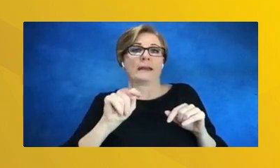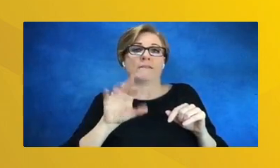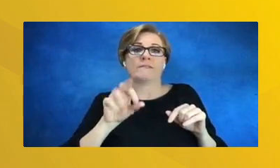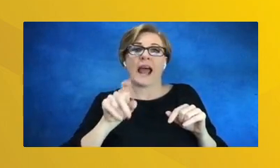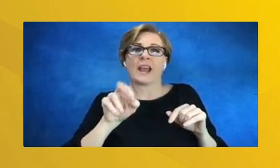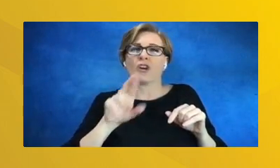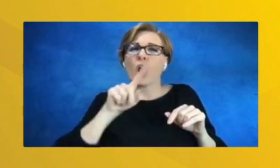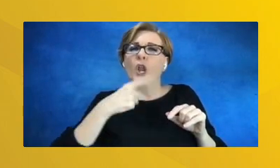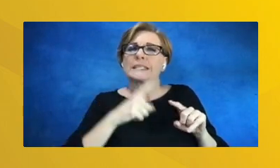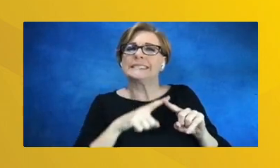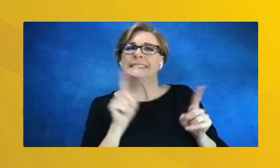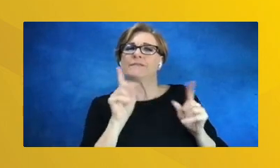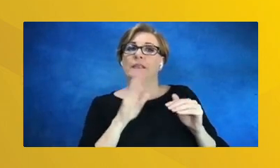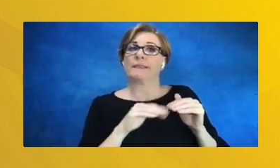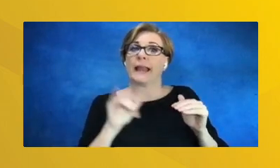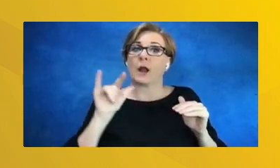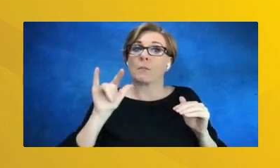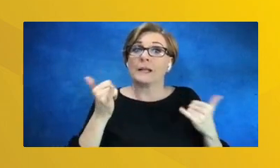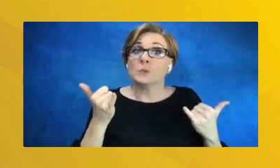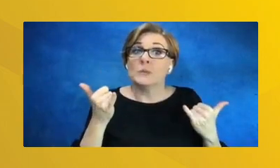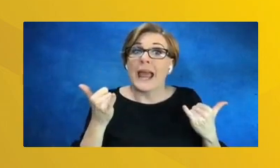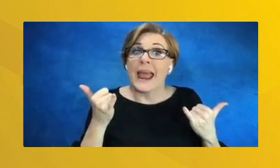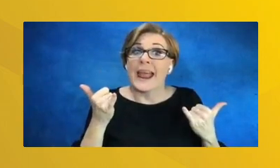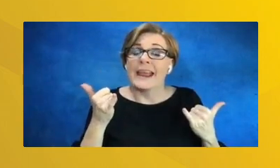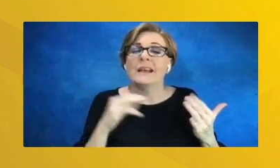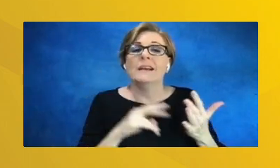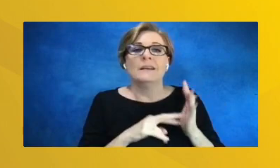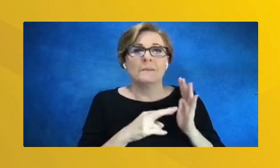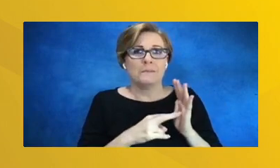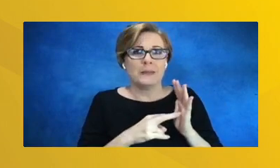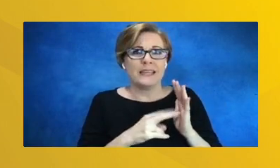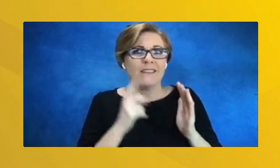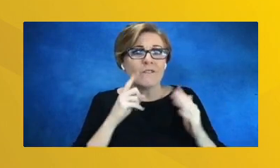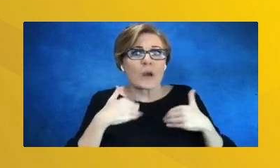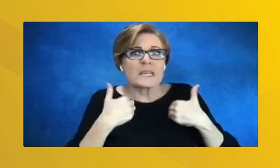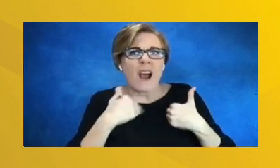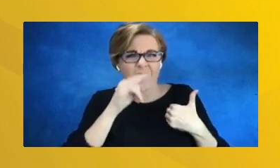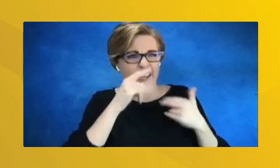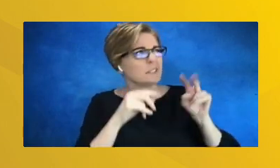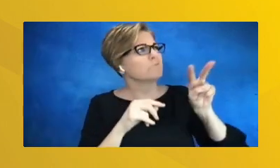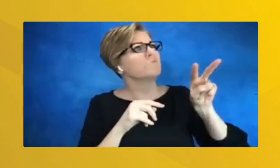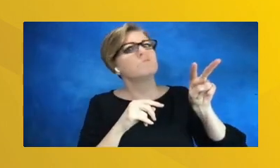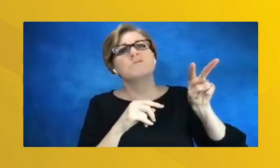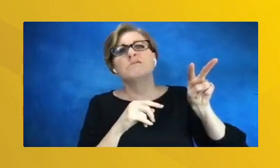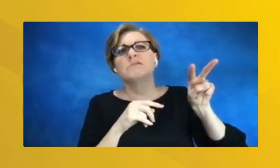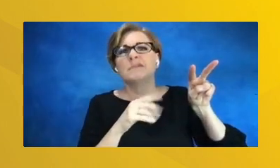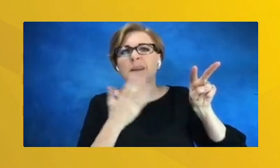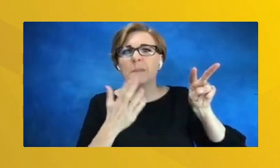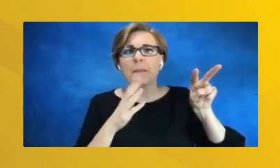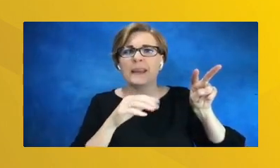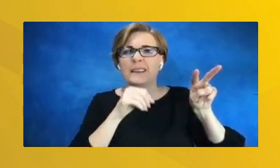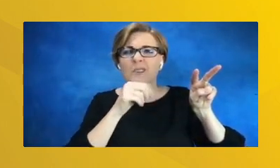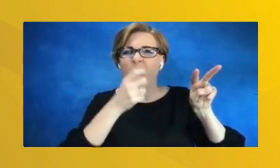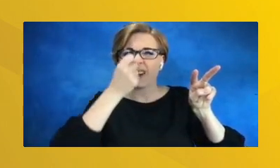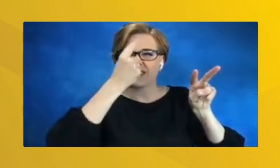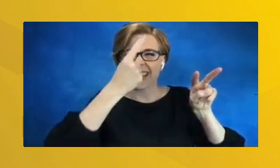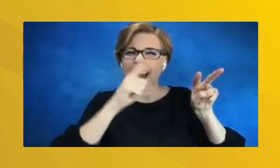and so it could be a little bit of an unfamiliar object for young children. When they look at it, they might not see it looking like an airplane at all.